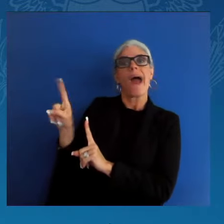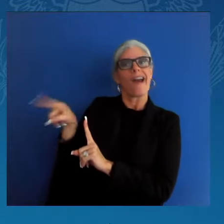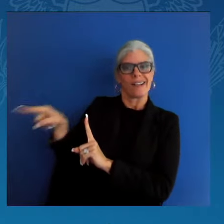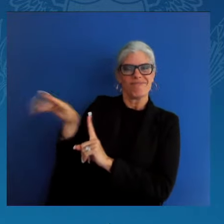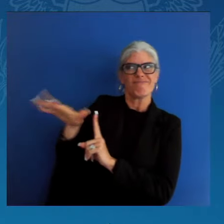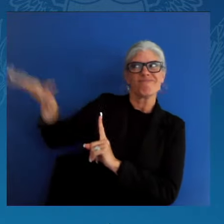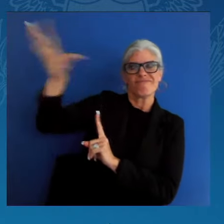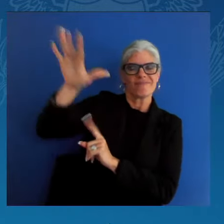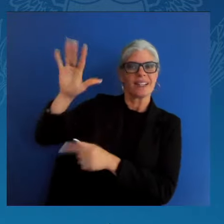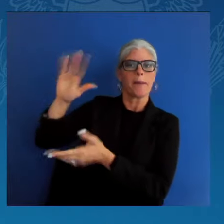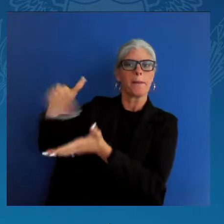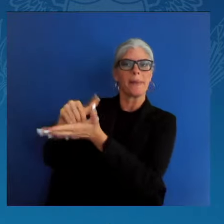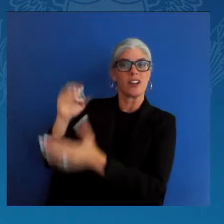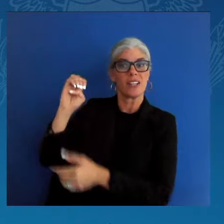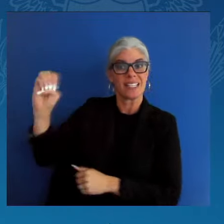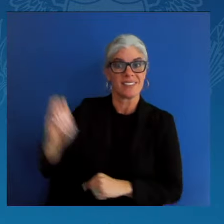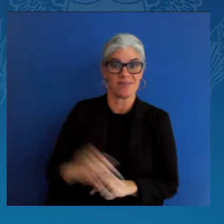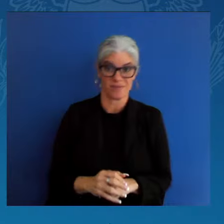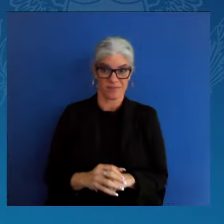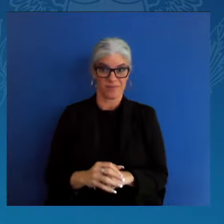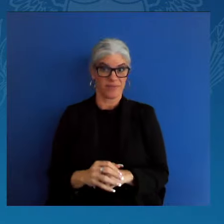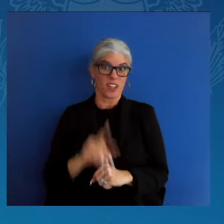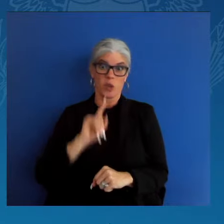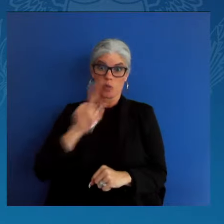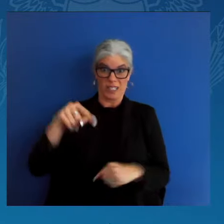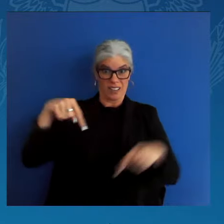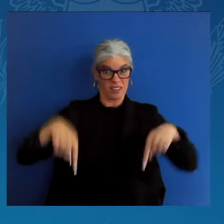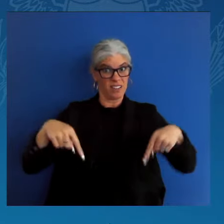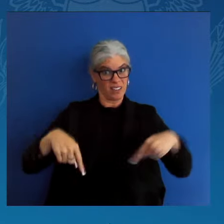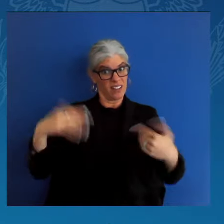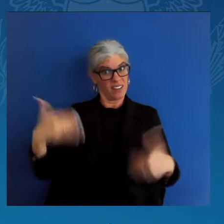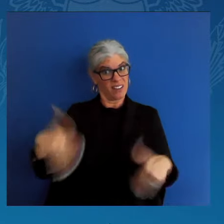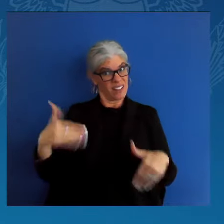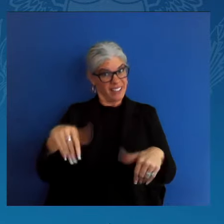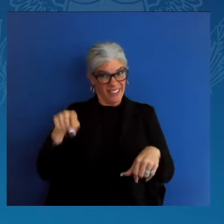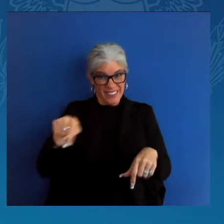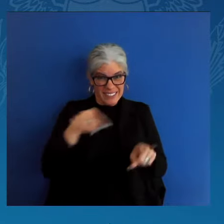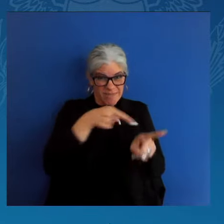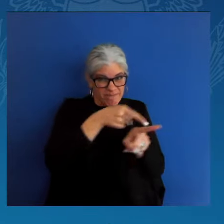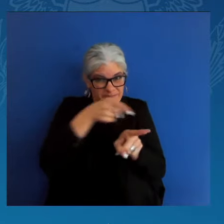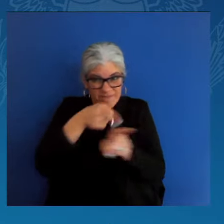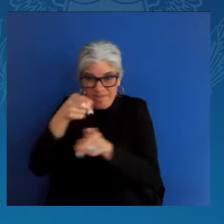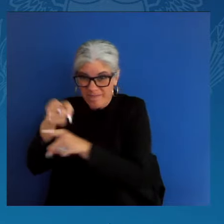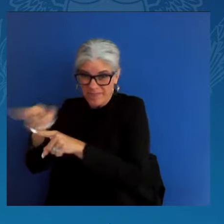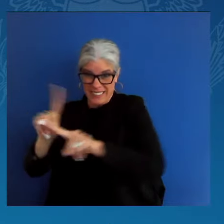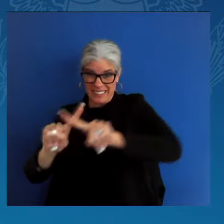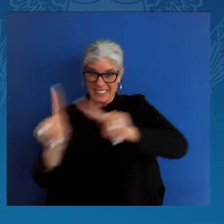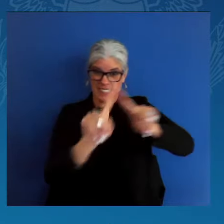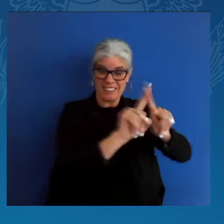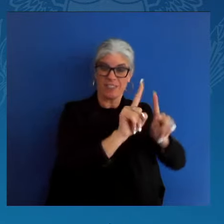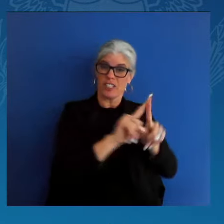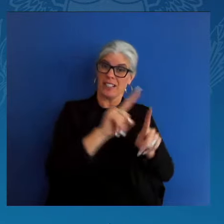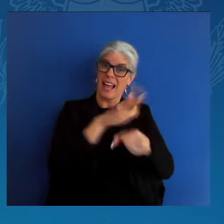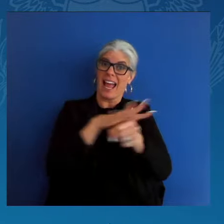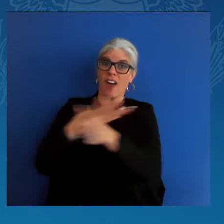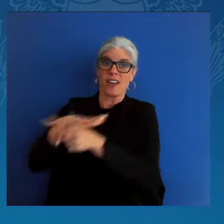navigation, reconnaissance of beyond and space can be a game changer in modern conflict, as we've seen in Ukraine.